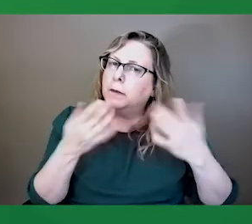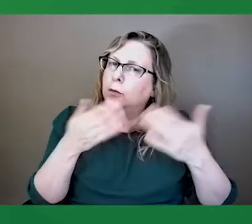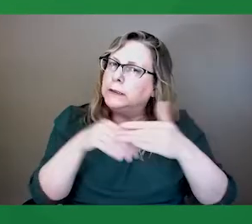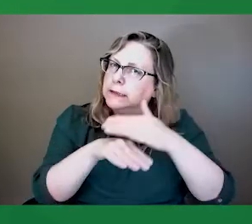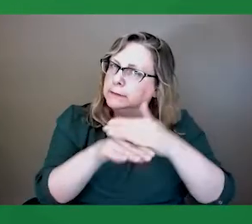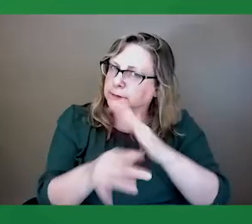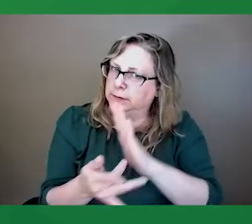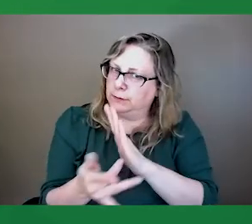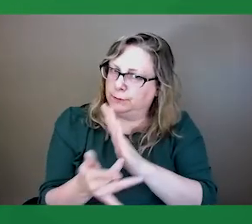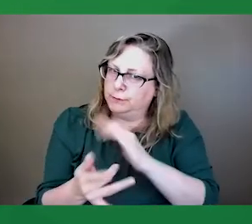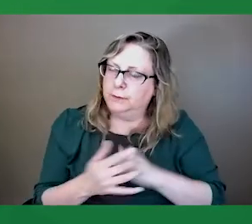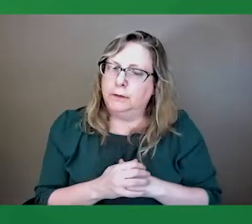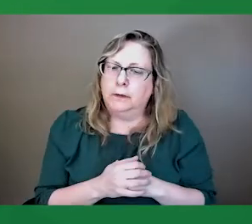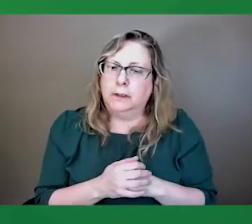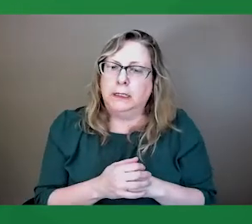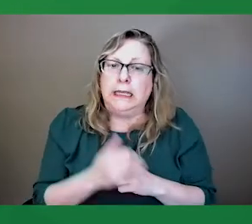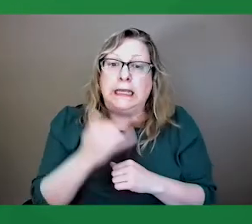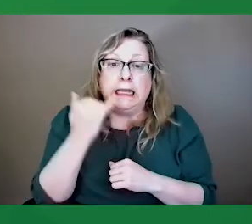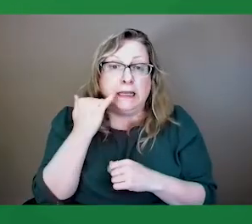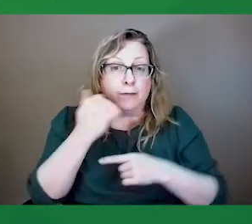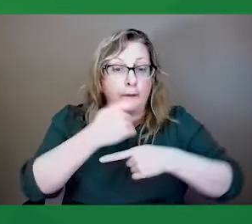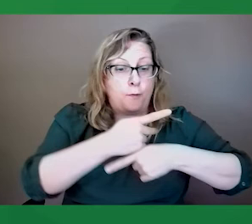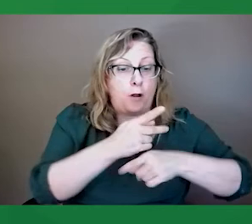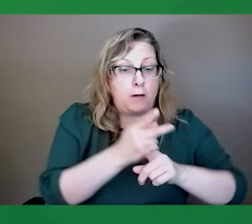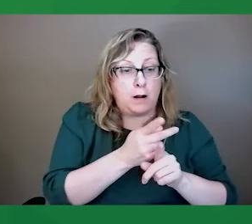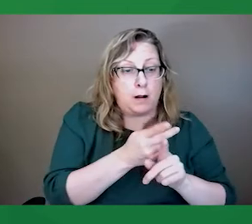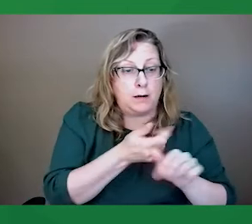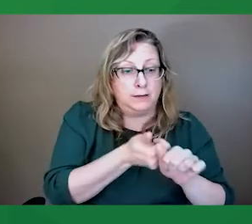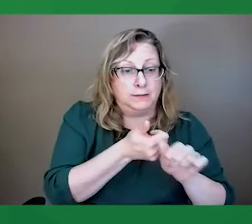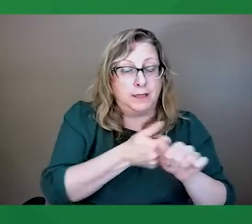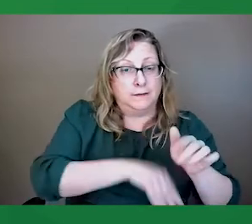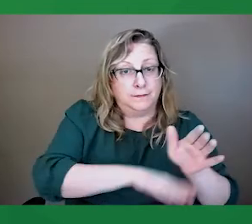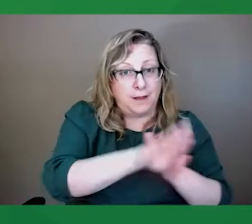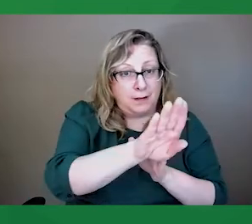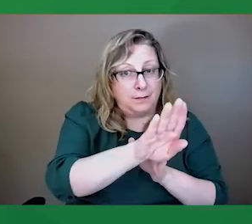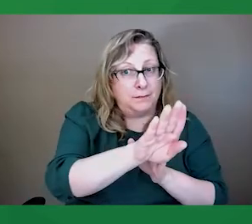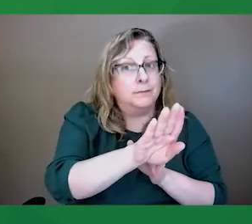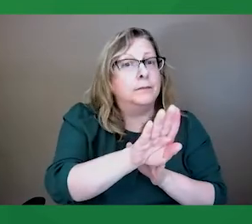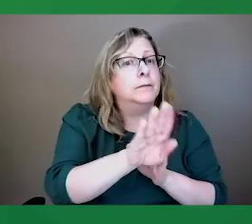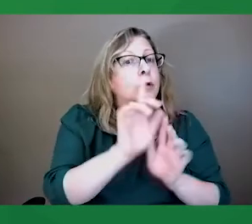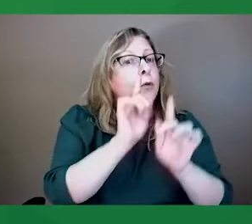Now you have this product that's created with accessibility use cases in mind